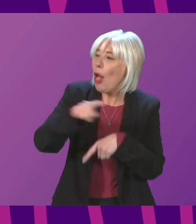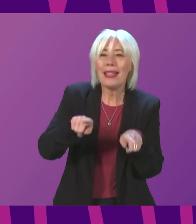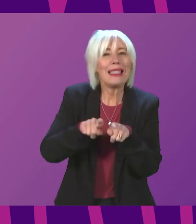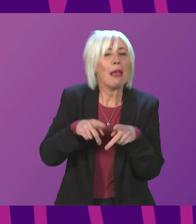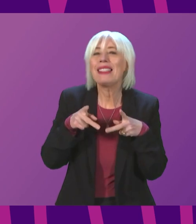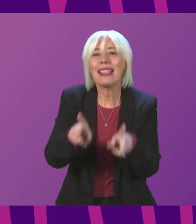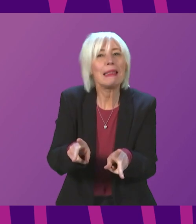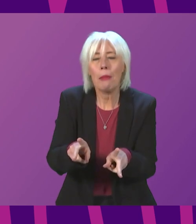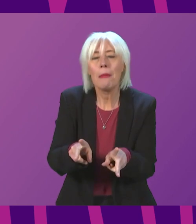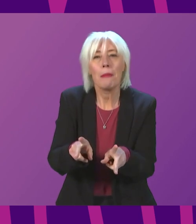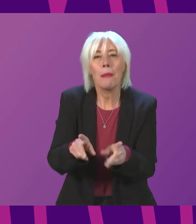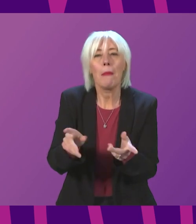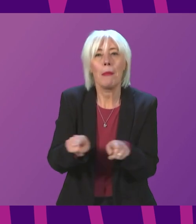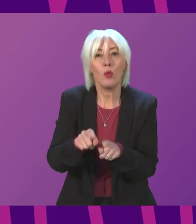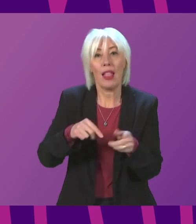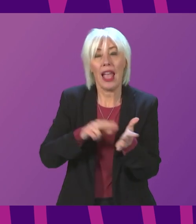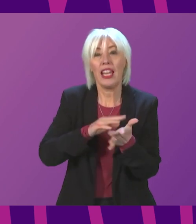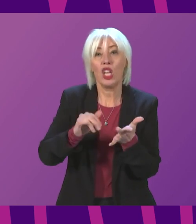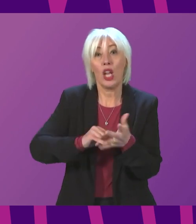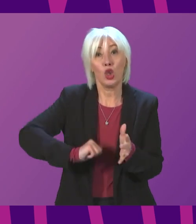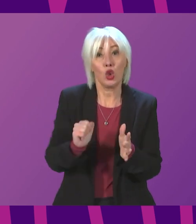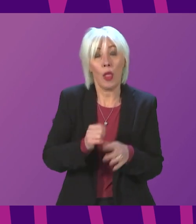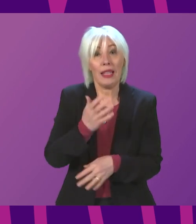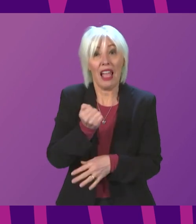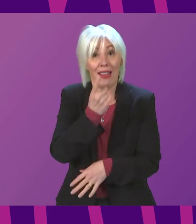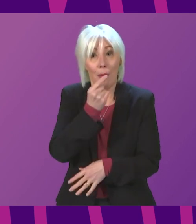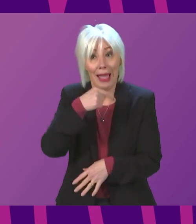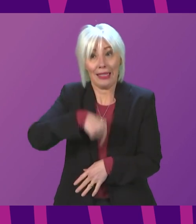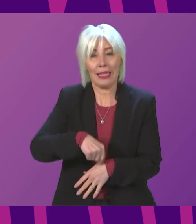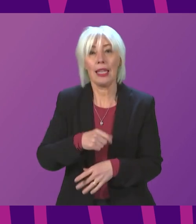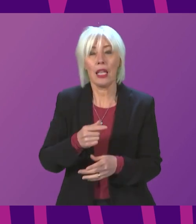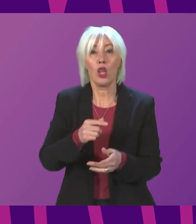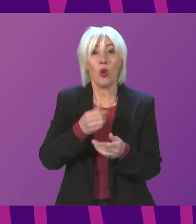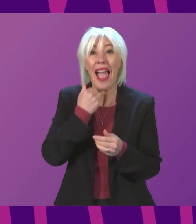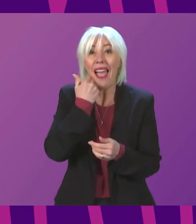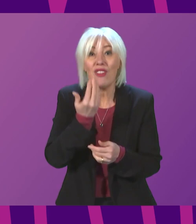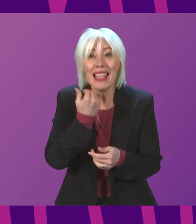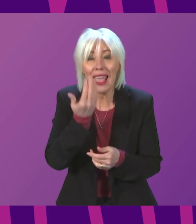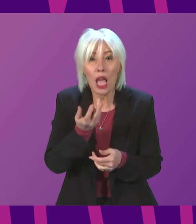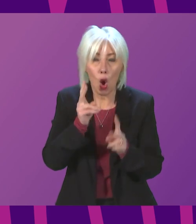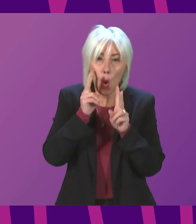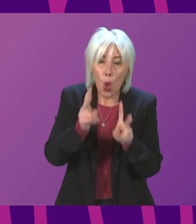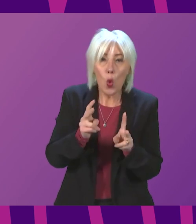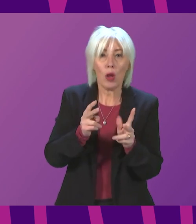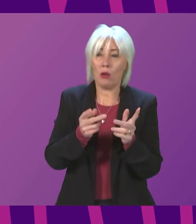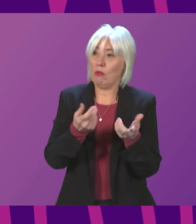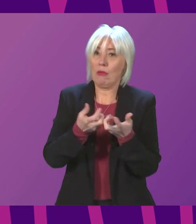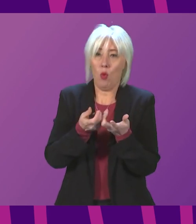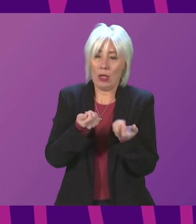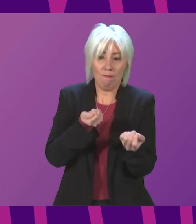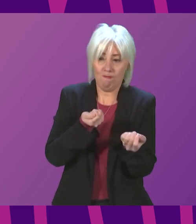have considerable NHS Scotland testing capacity. We work daily to resolve issues and to flex